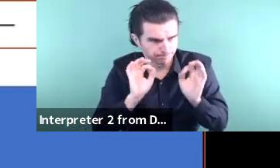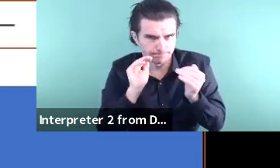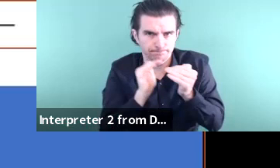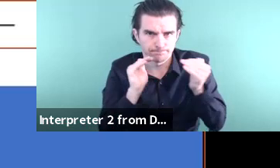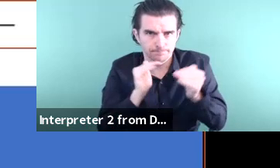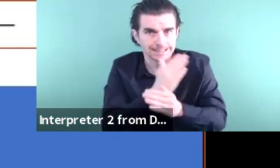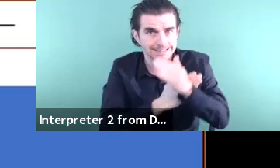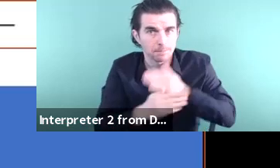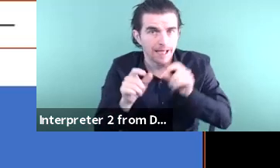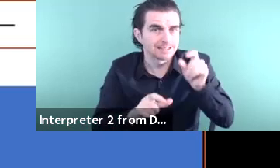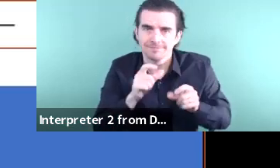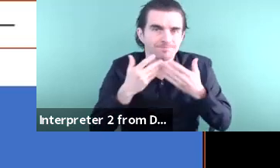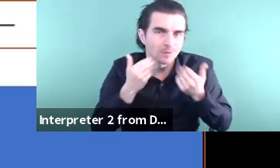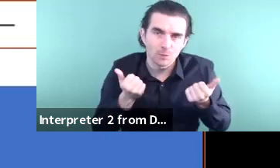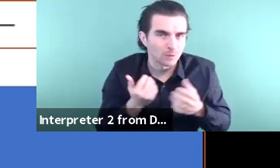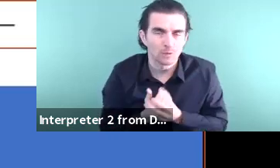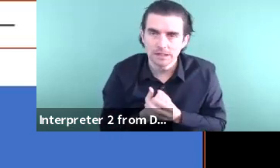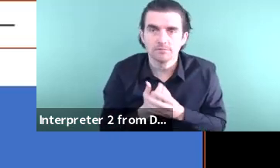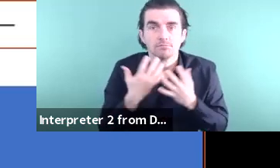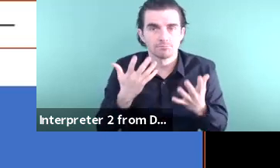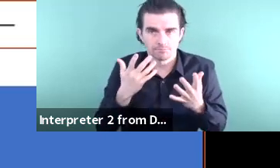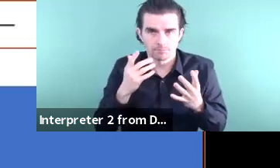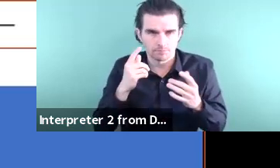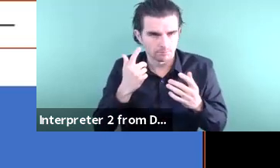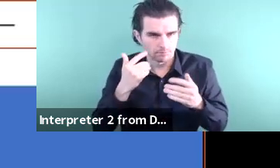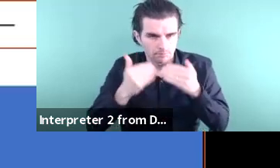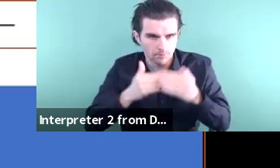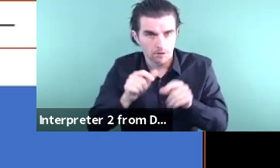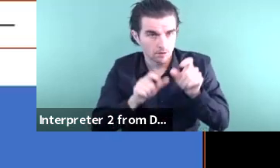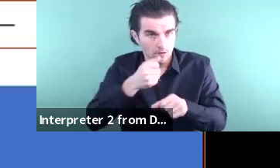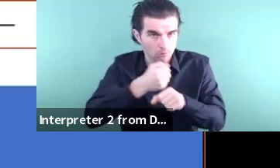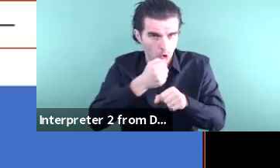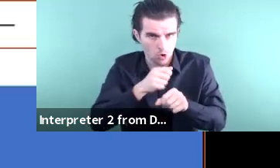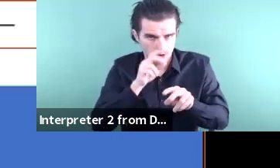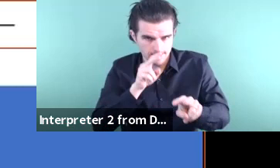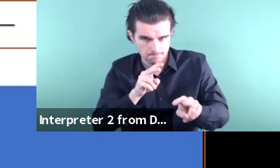imagine a person with disability who want to sell something in the market, the cost of accessing